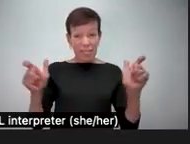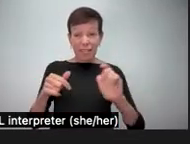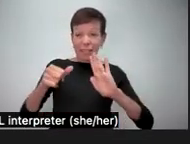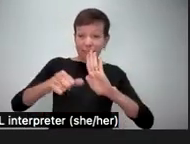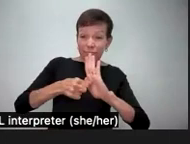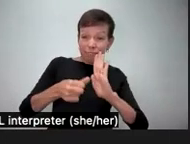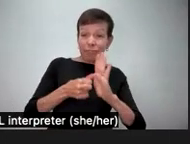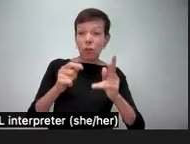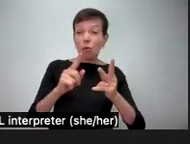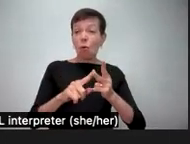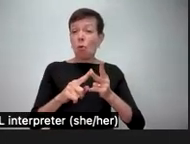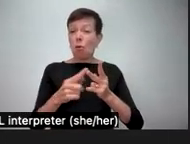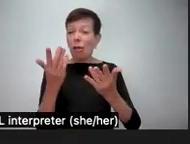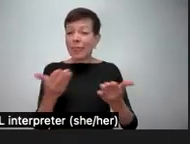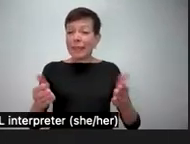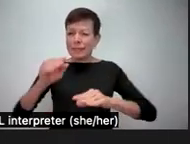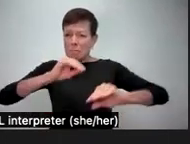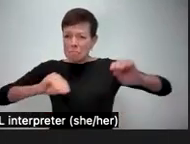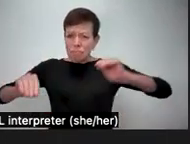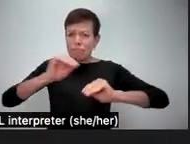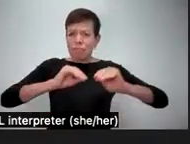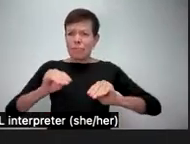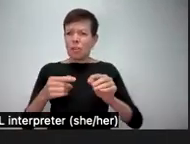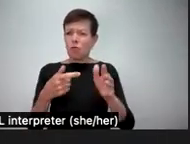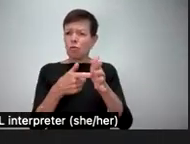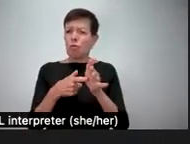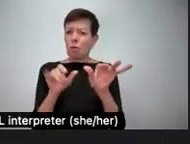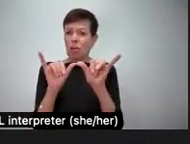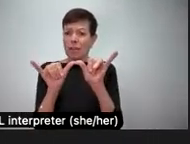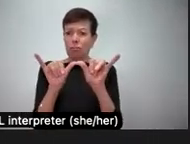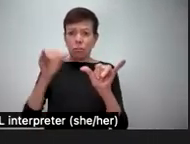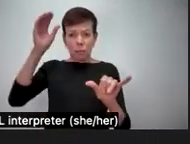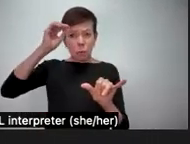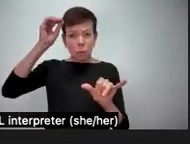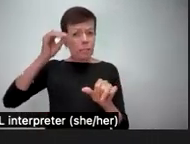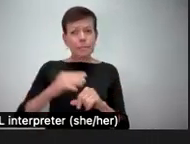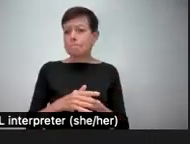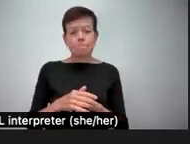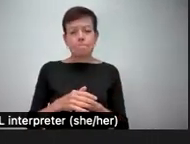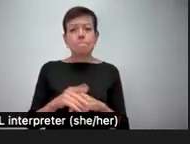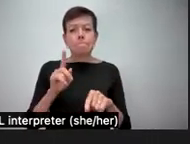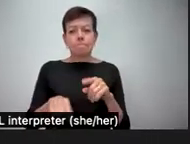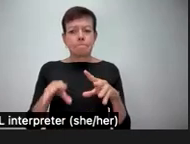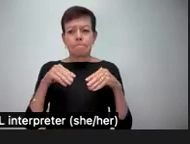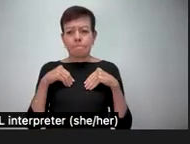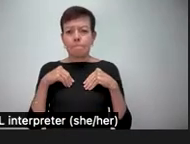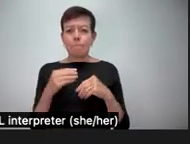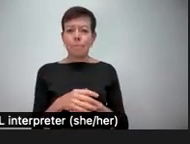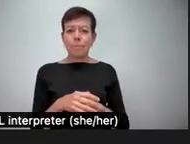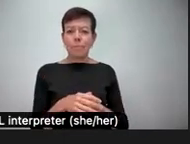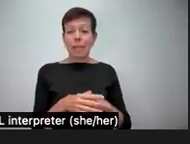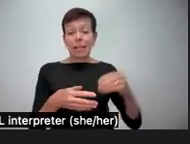parts. So the list goes on. There's a lot of stuff in the project plan and maintenance plan.